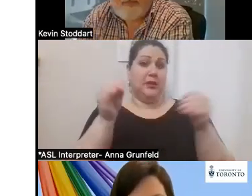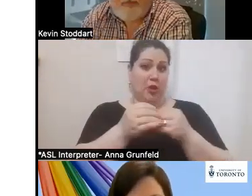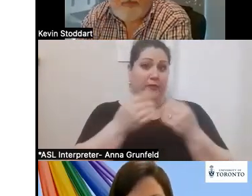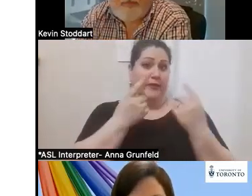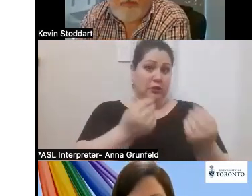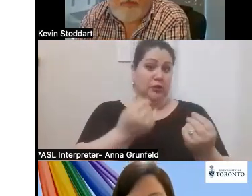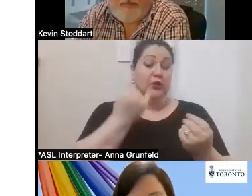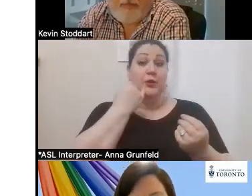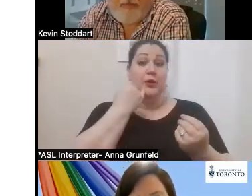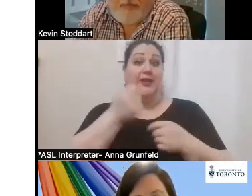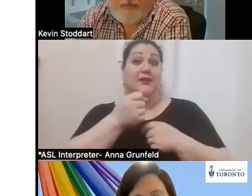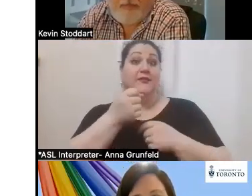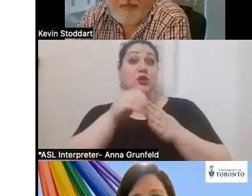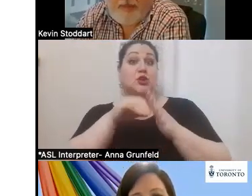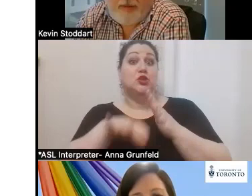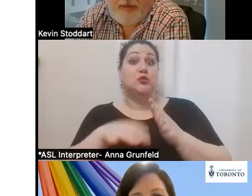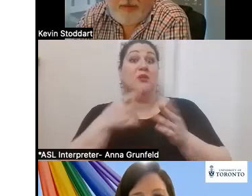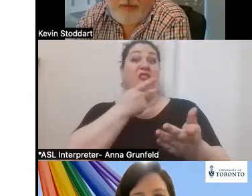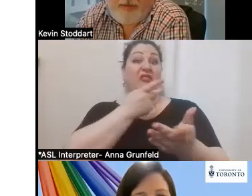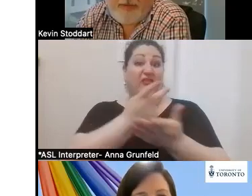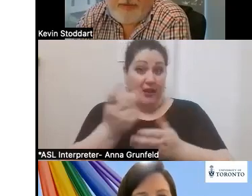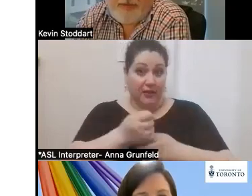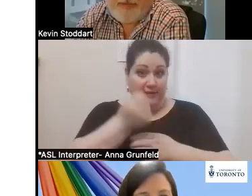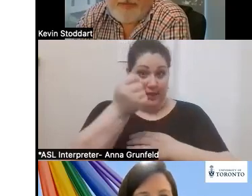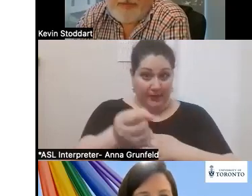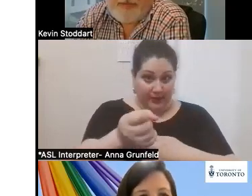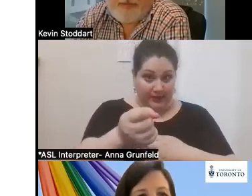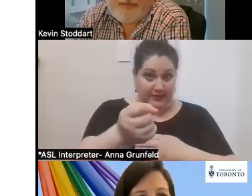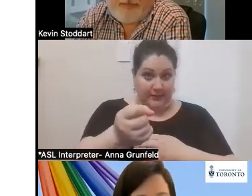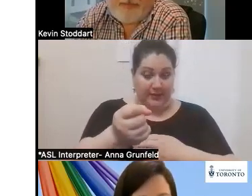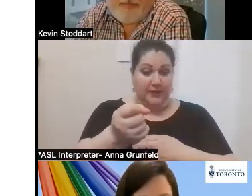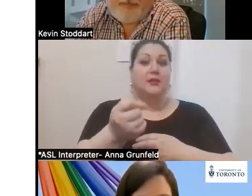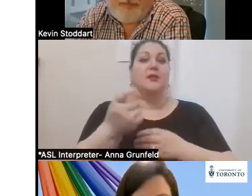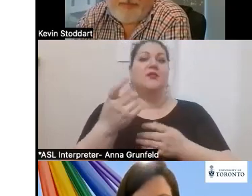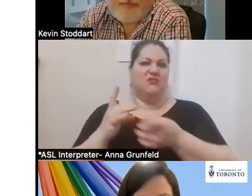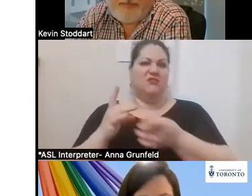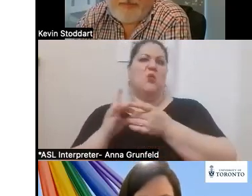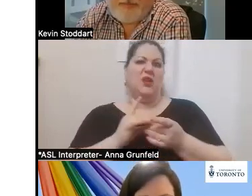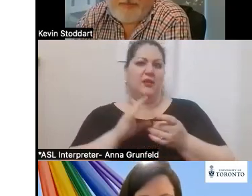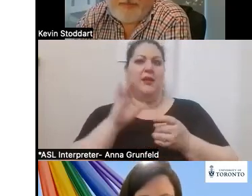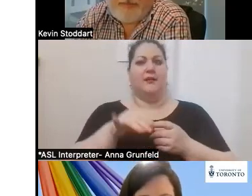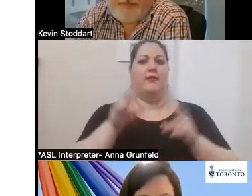practicum or placement due to this aforementioned professionalism that you were speaking about?